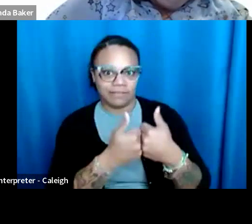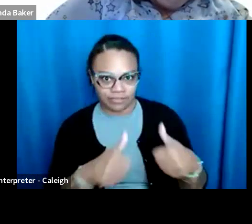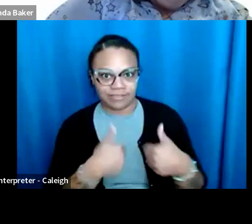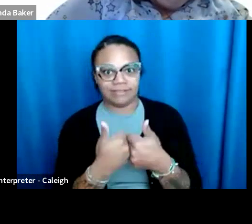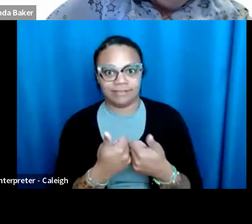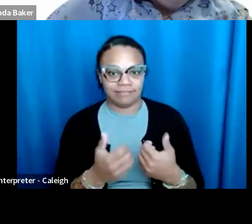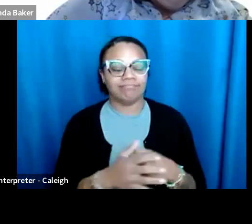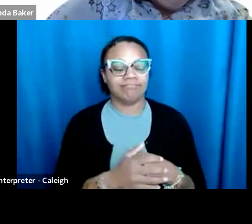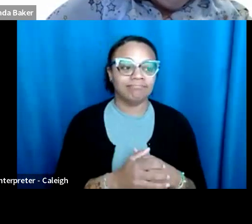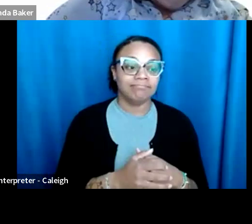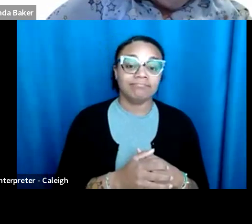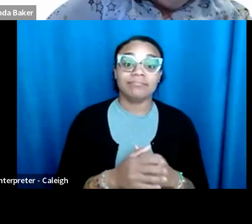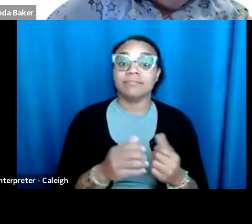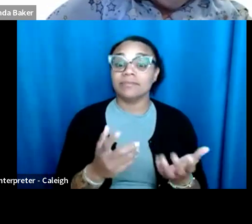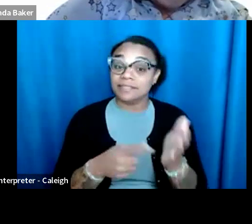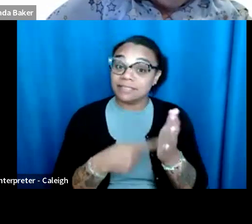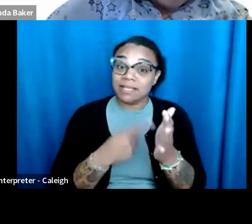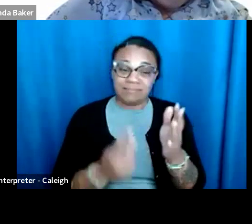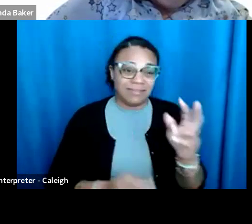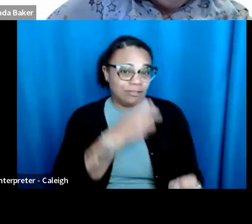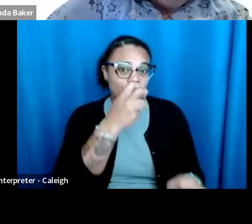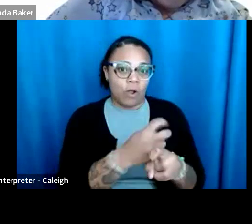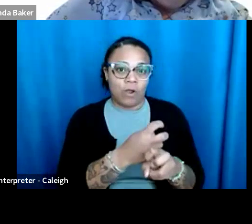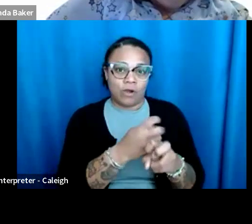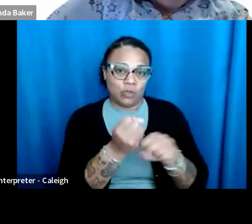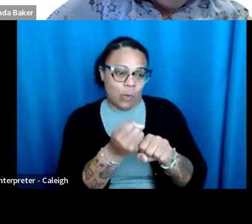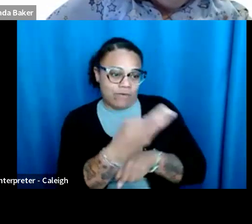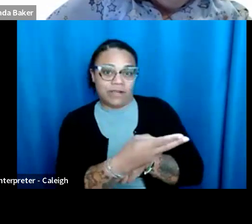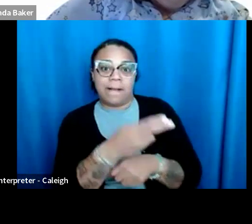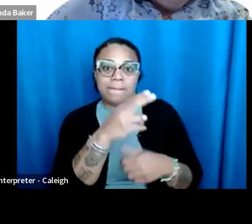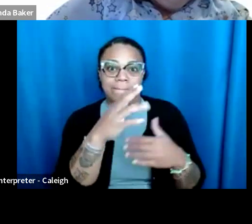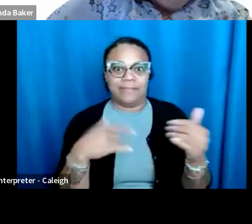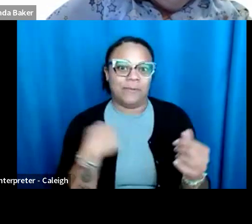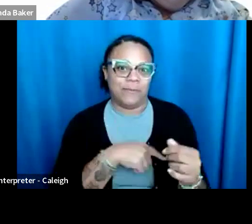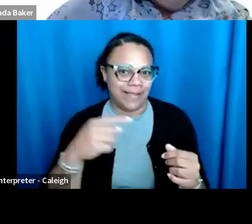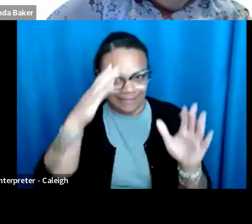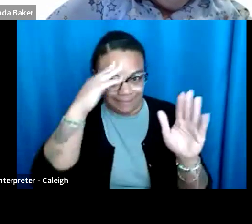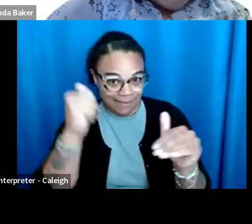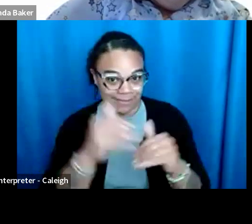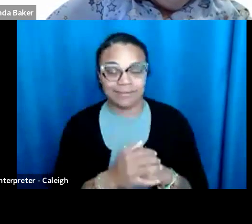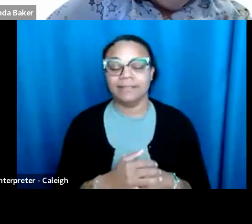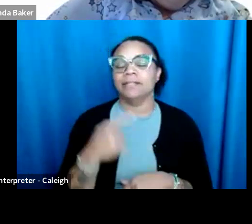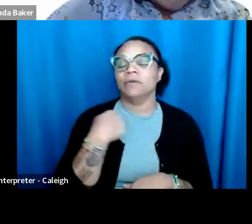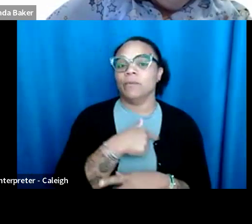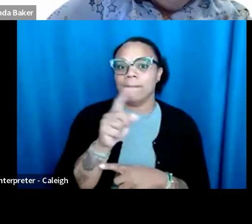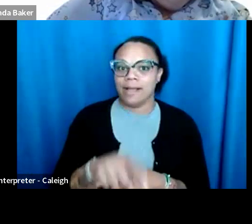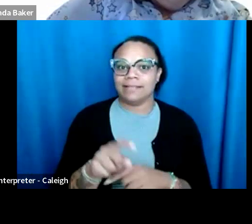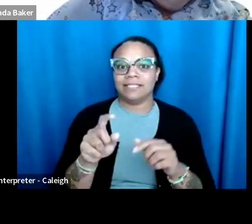to overcome than we think sometimes. And we need to be able to say, "Okay, today was not a great day,